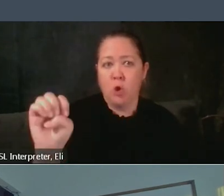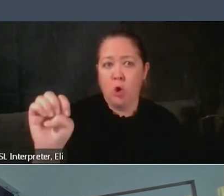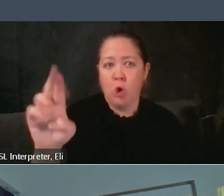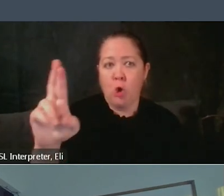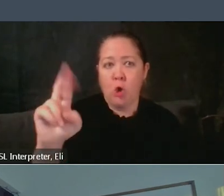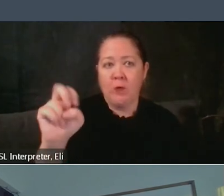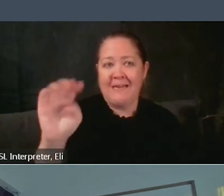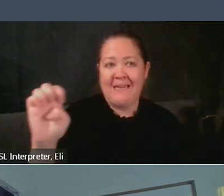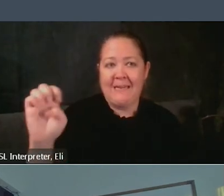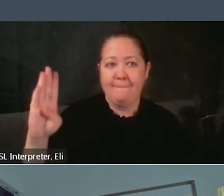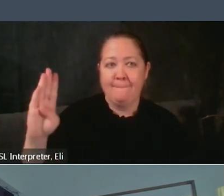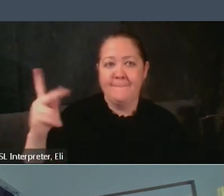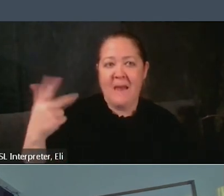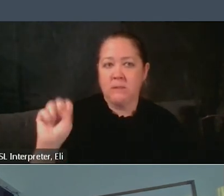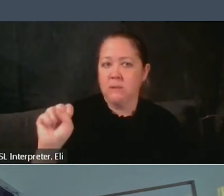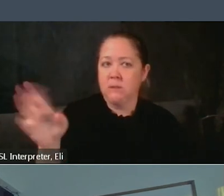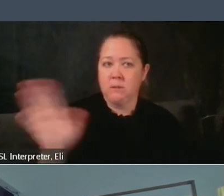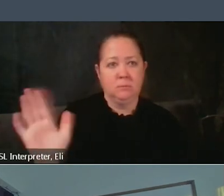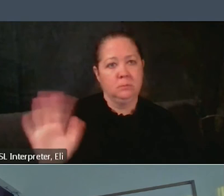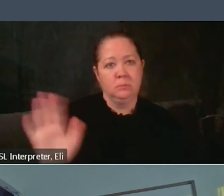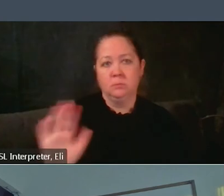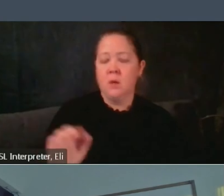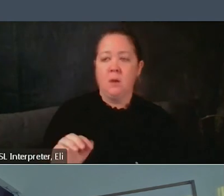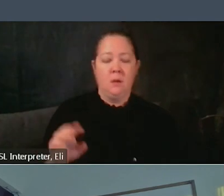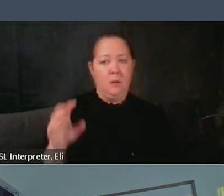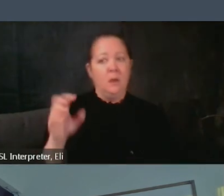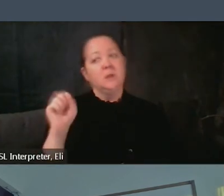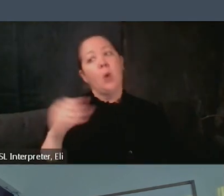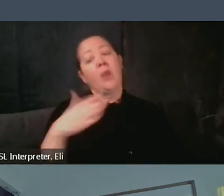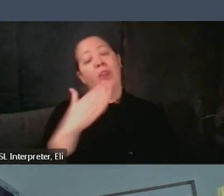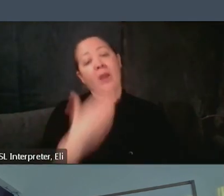And that's all I'd like to say. Thank you for letting me speak. Absolutely. Thank you, Ms. Collins.